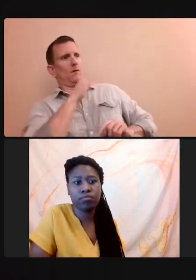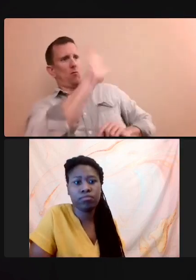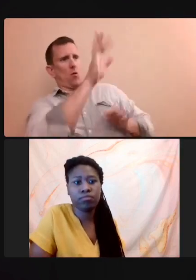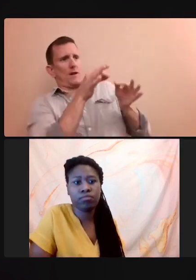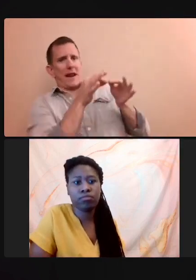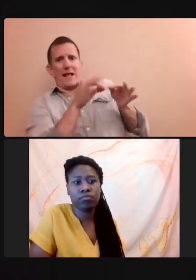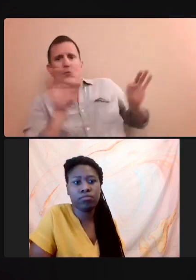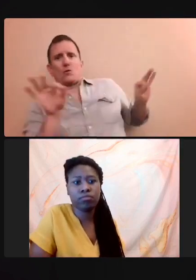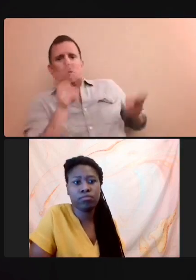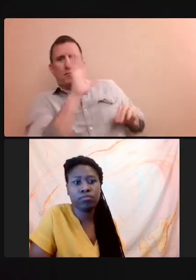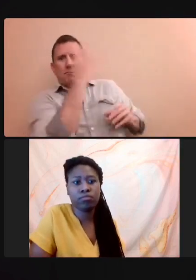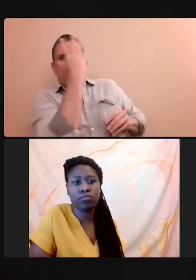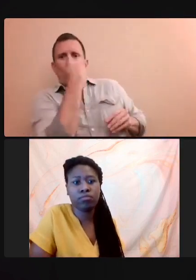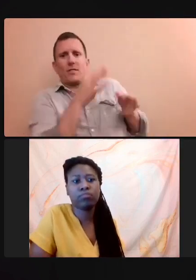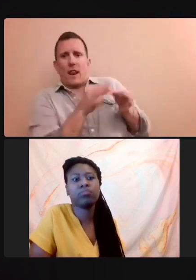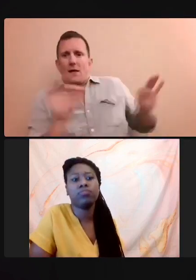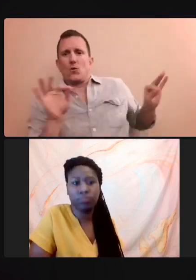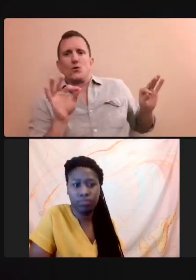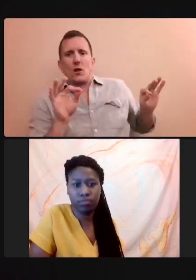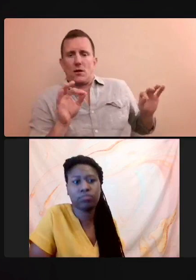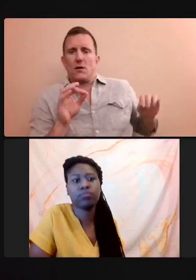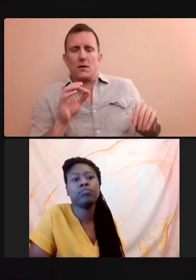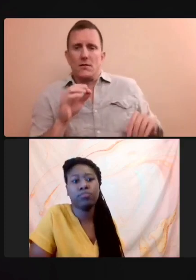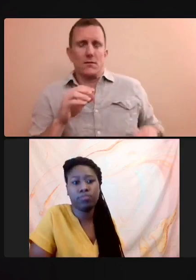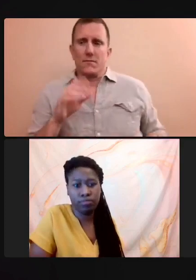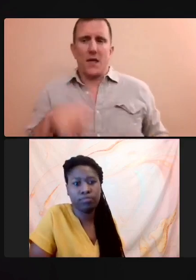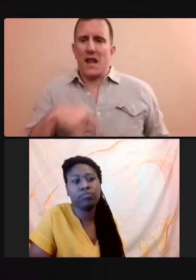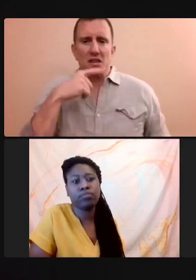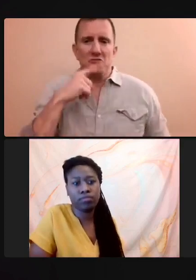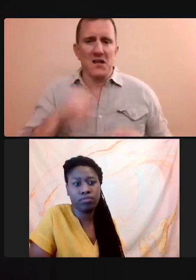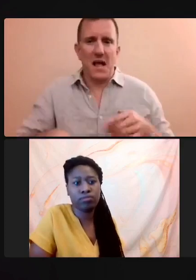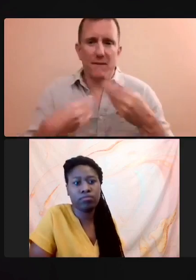Hearing instructors who teach ASL don't use ASL 24 seven.